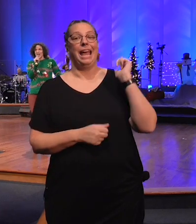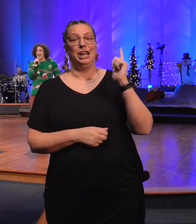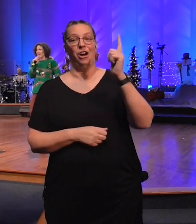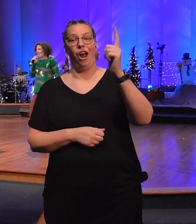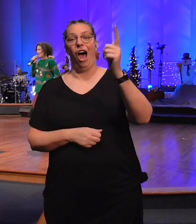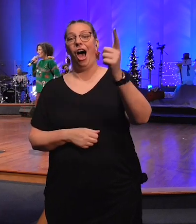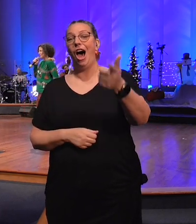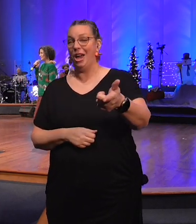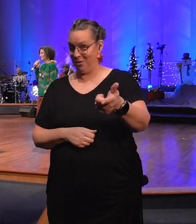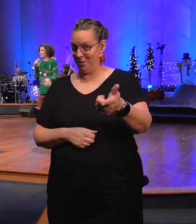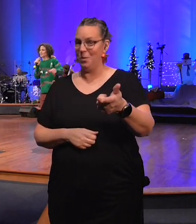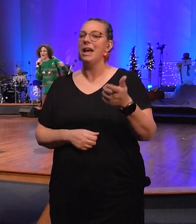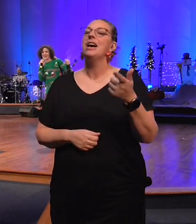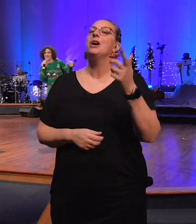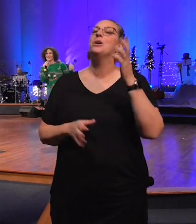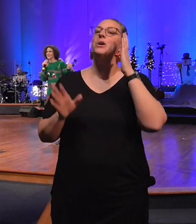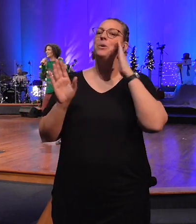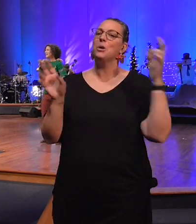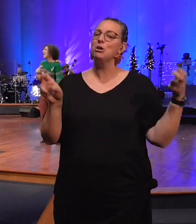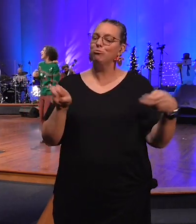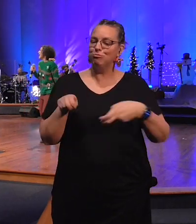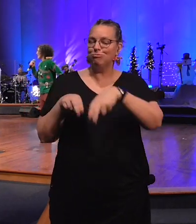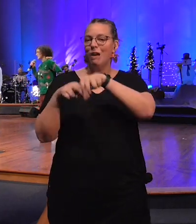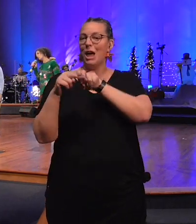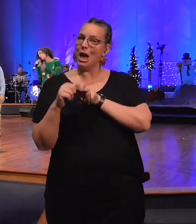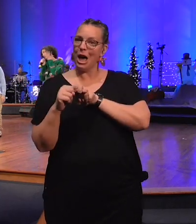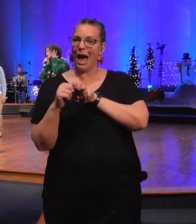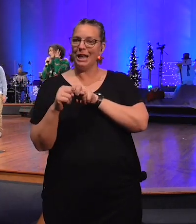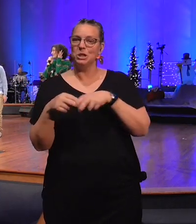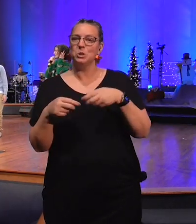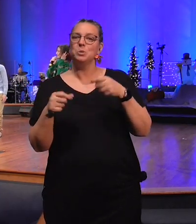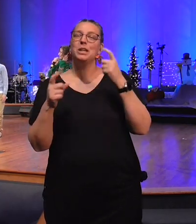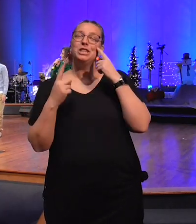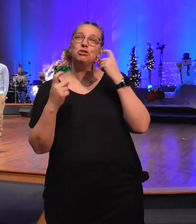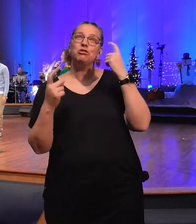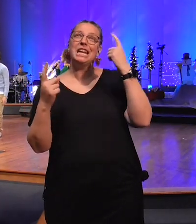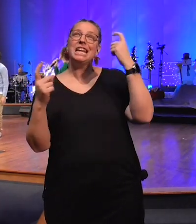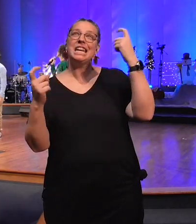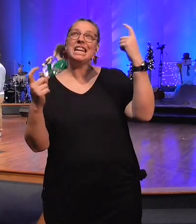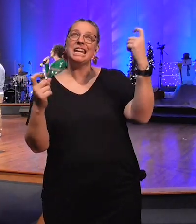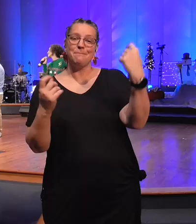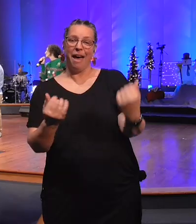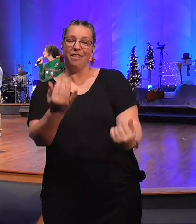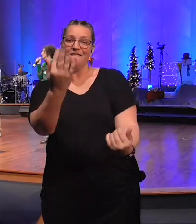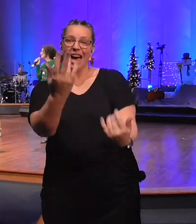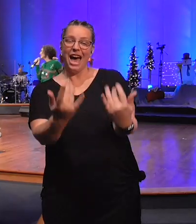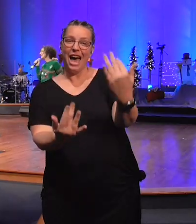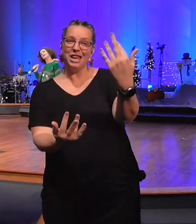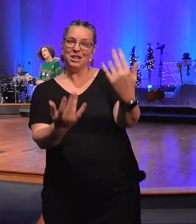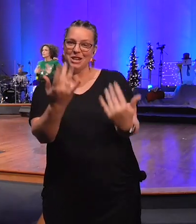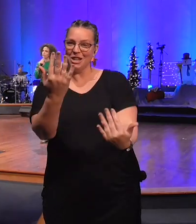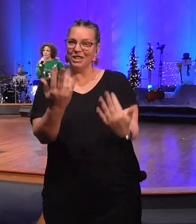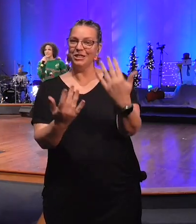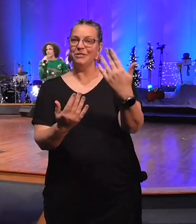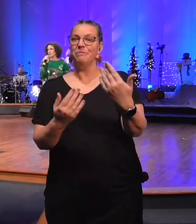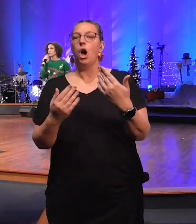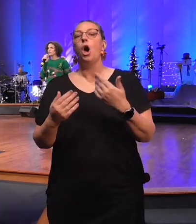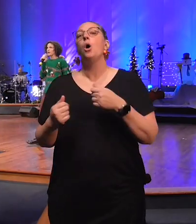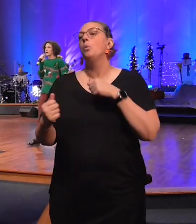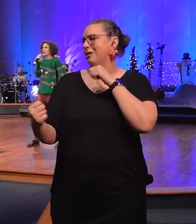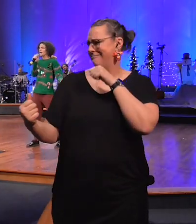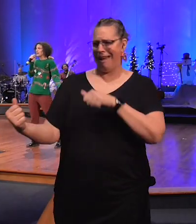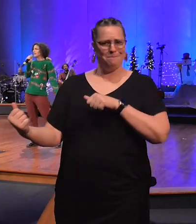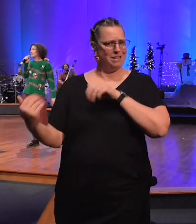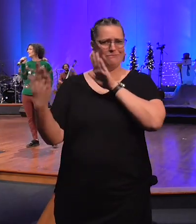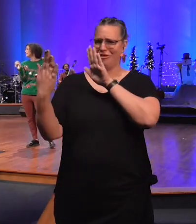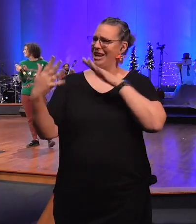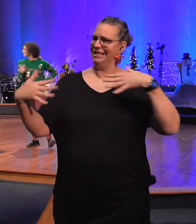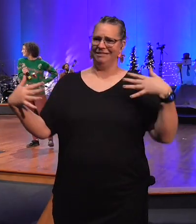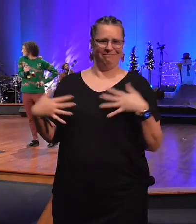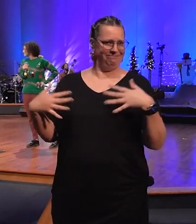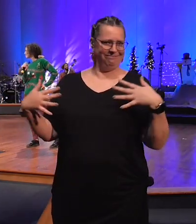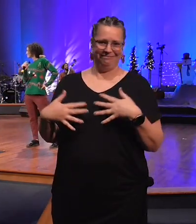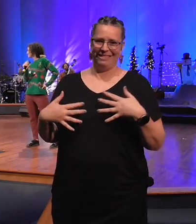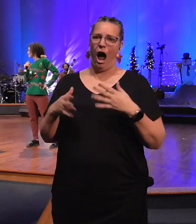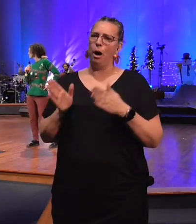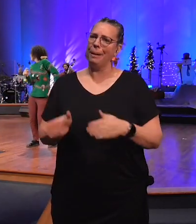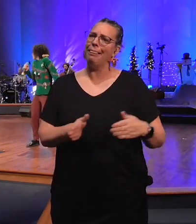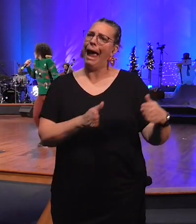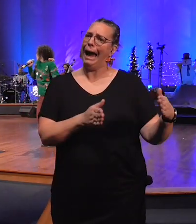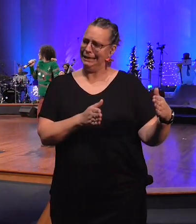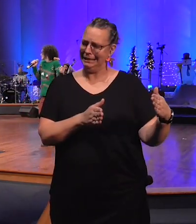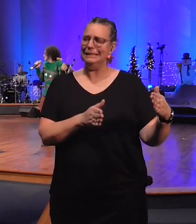you can do the job when you're in town later on we'll conspire as we dream by the fire to face